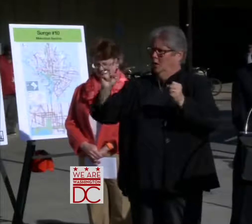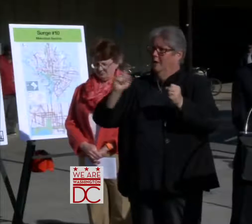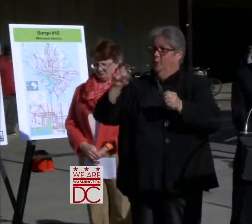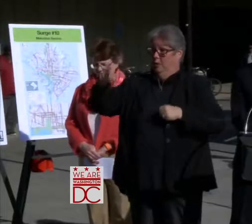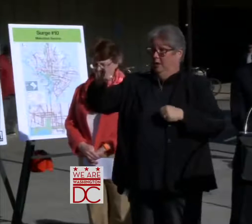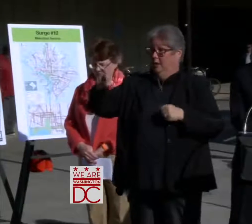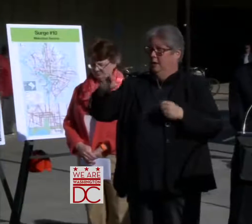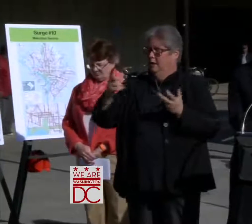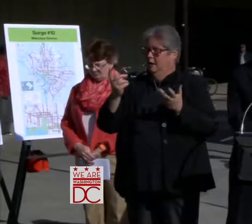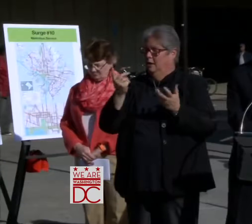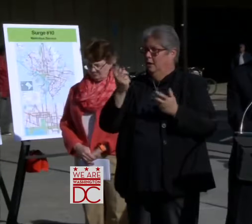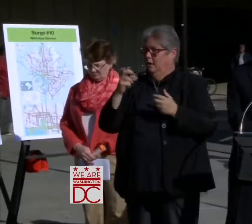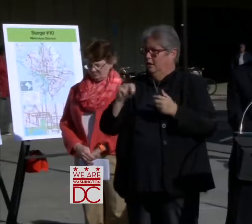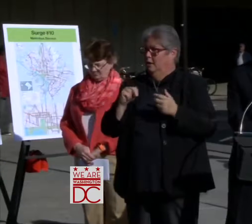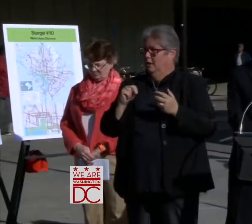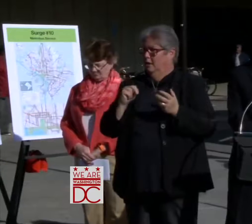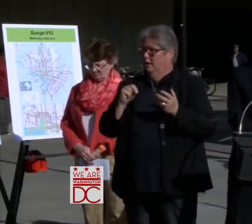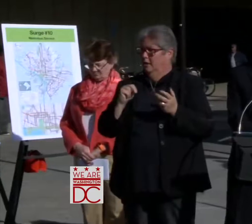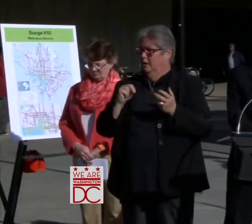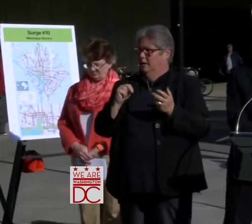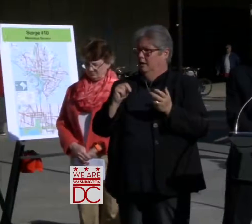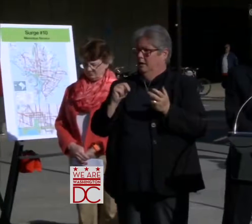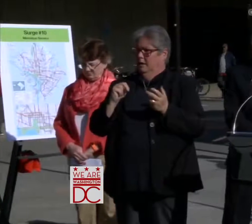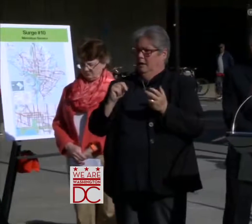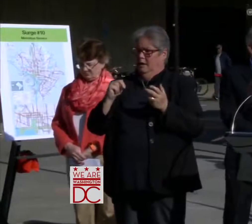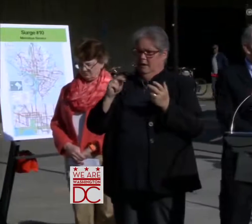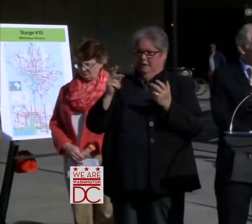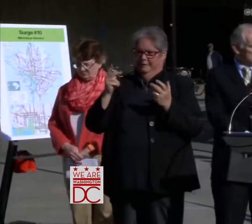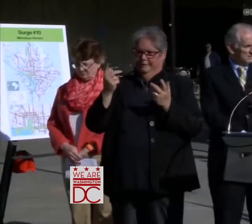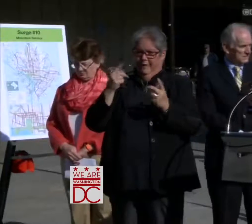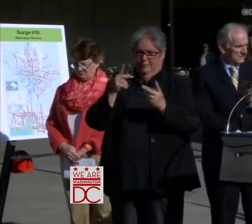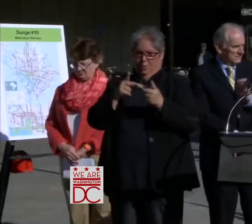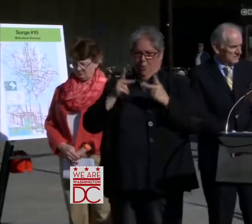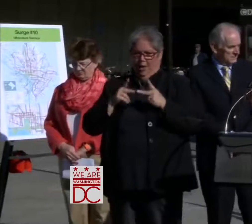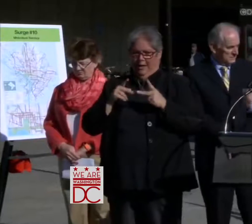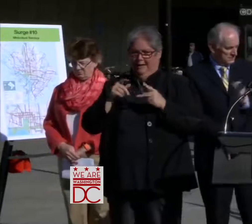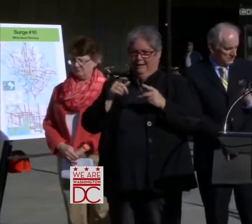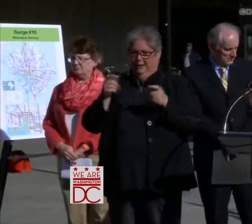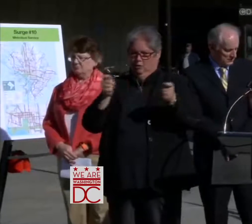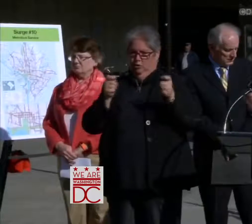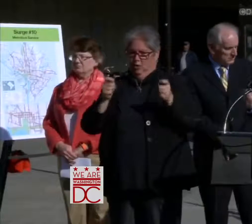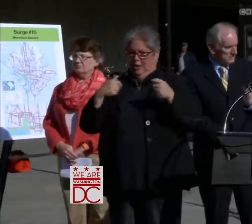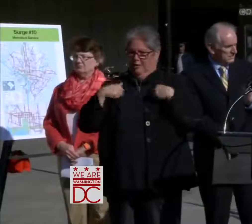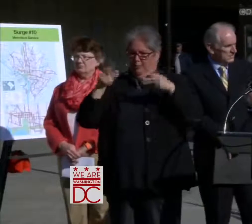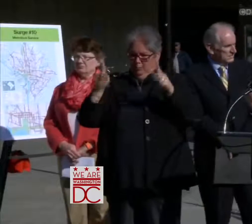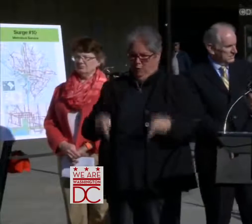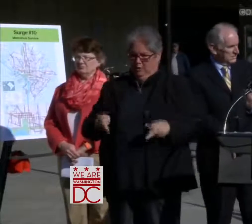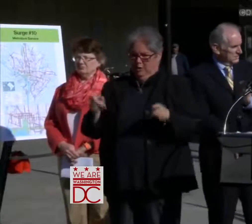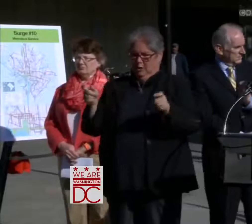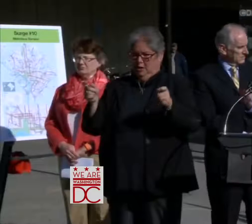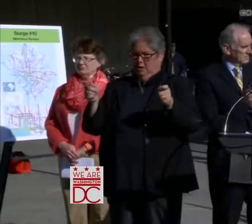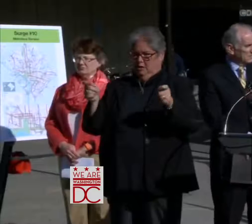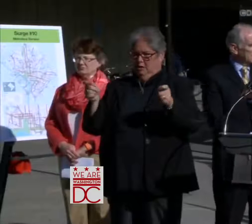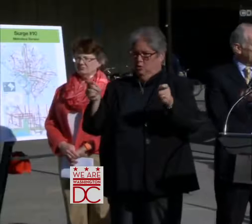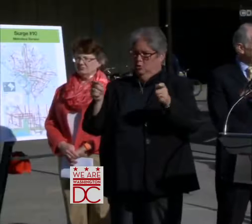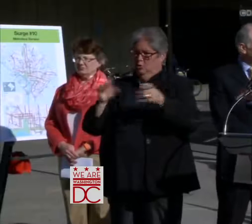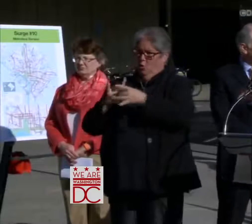FOR POINT CONTROL, HAVING A HUMAN THERE TO COORDINATE THE MOVEMENT OF BUSES AND PEDESTRIANS, WE WILL HAVE